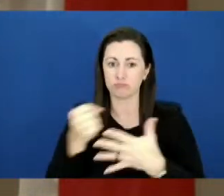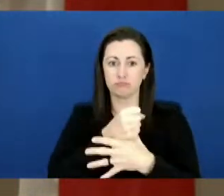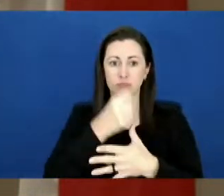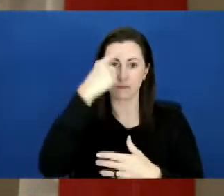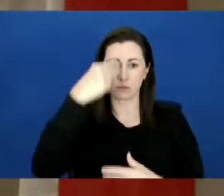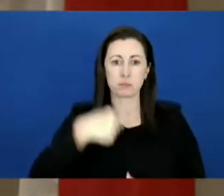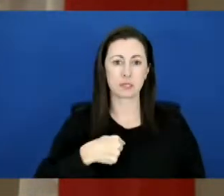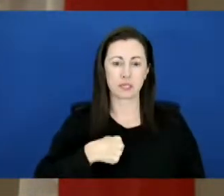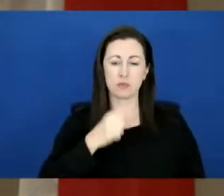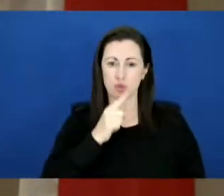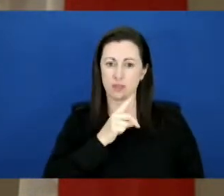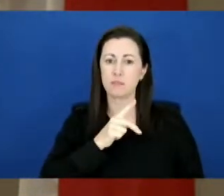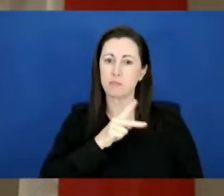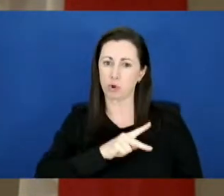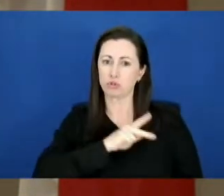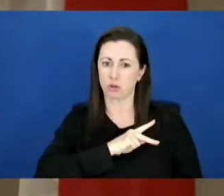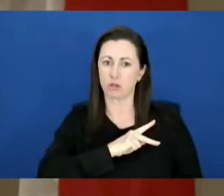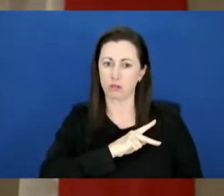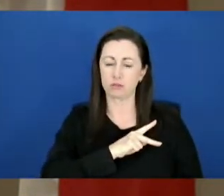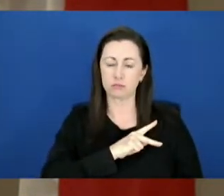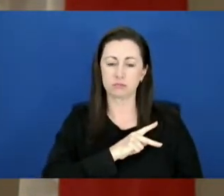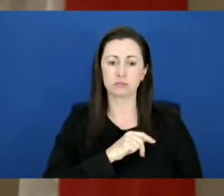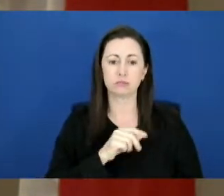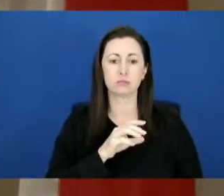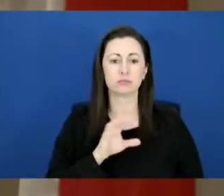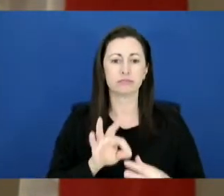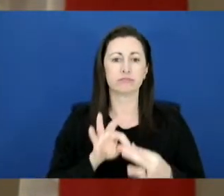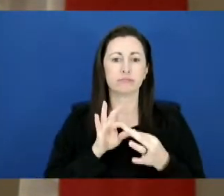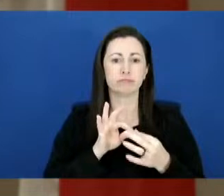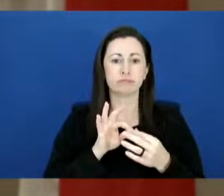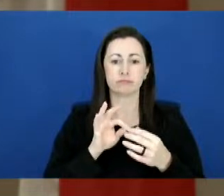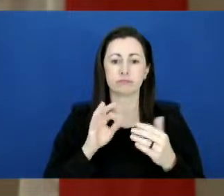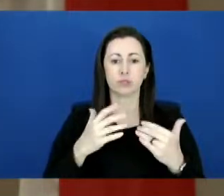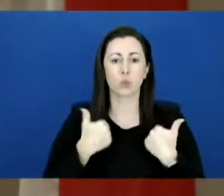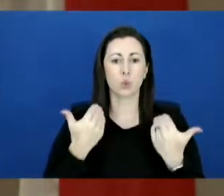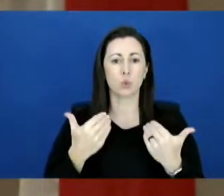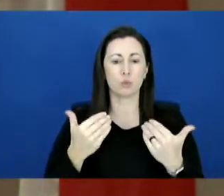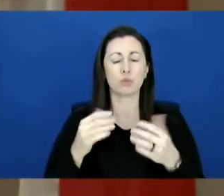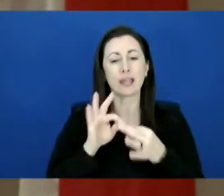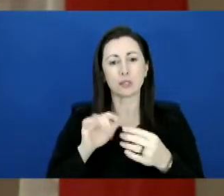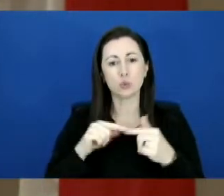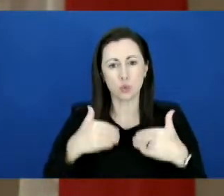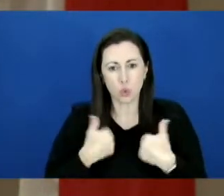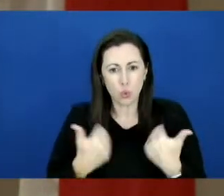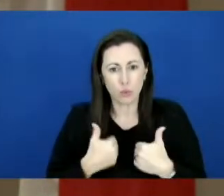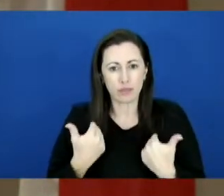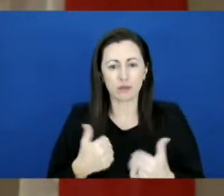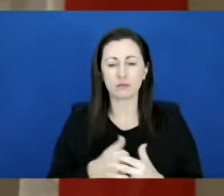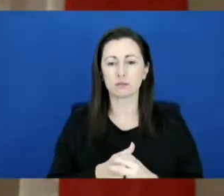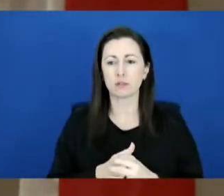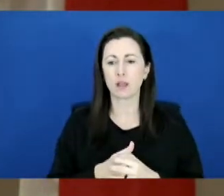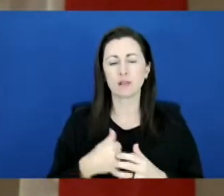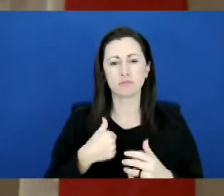PROCLAMATION, MENTAL WELLNESS IS A PRIORITY FOR ME.